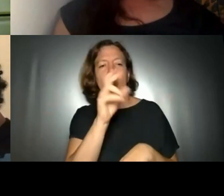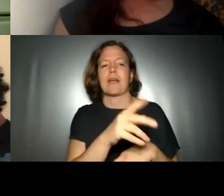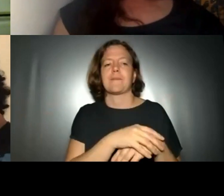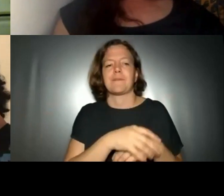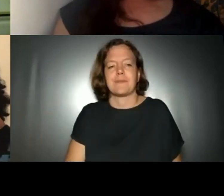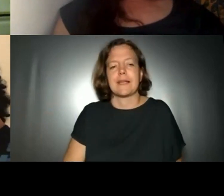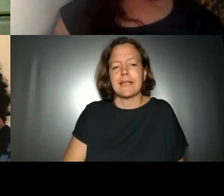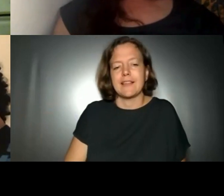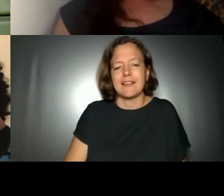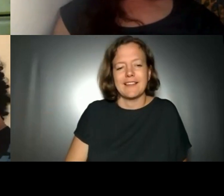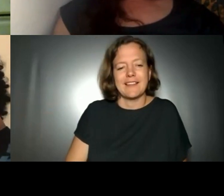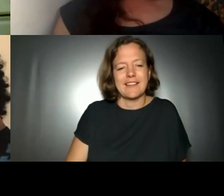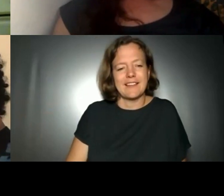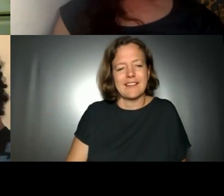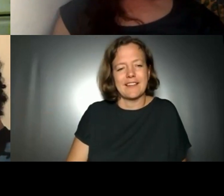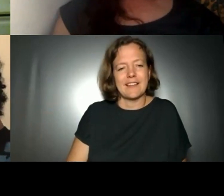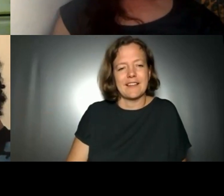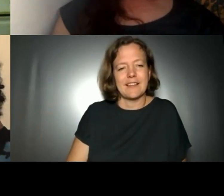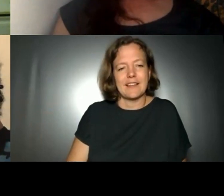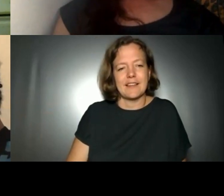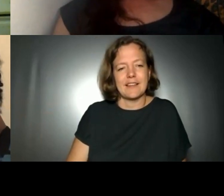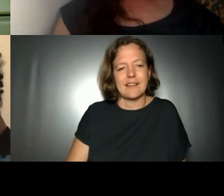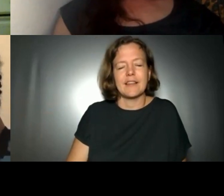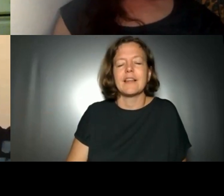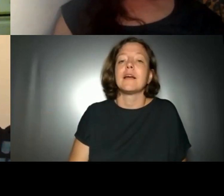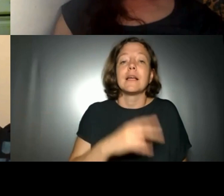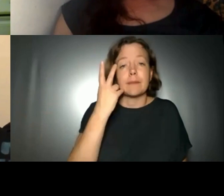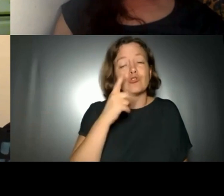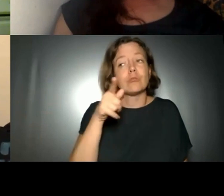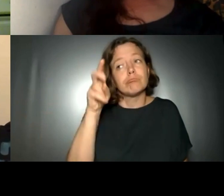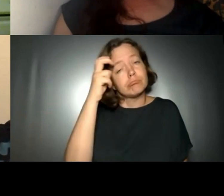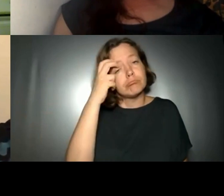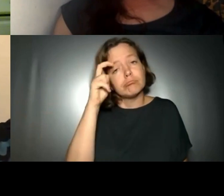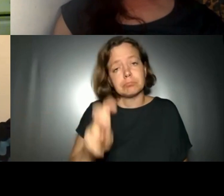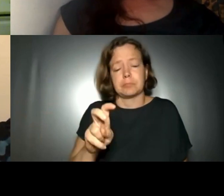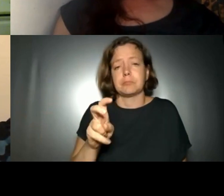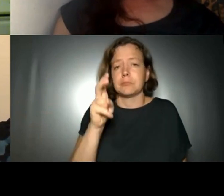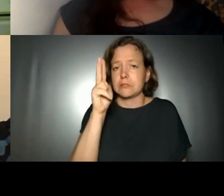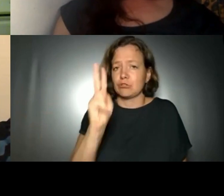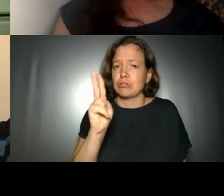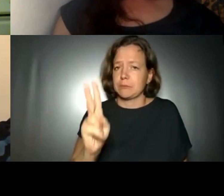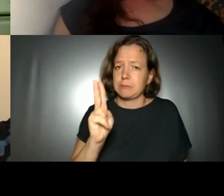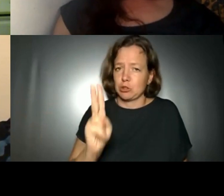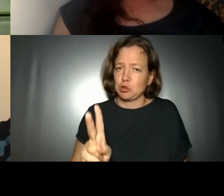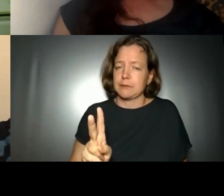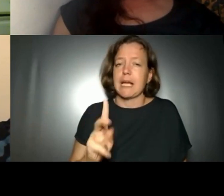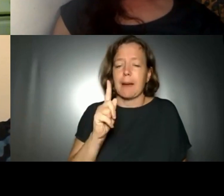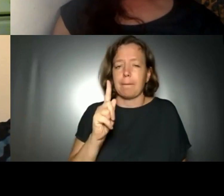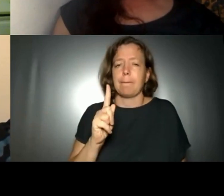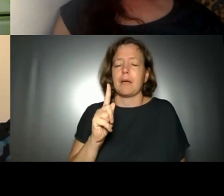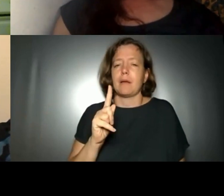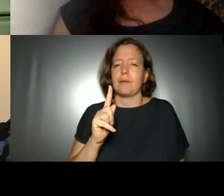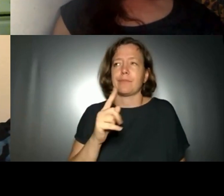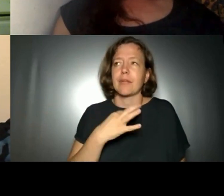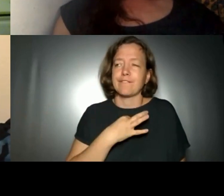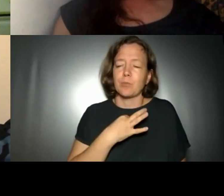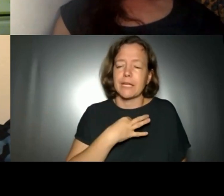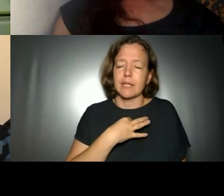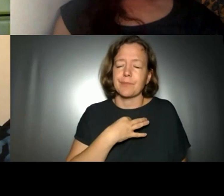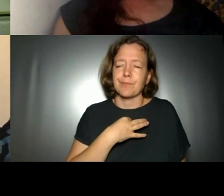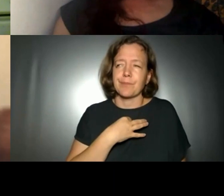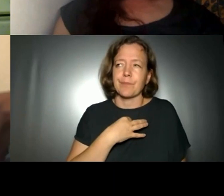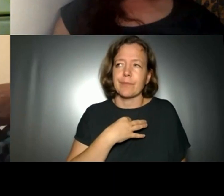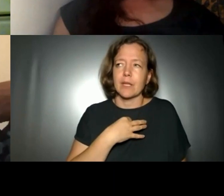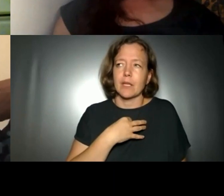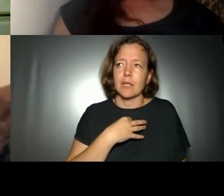Noa Winter: Yes. So, I mean, agreeing to all of that. But what comes in for me as well is like: if the other person